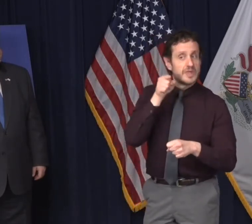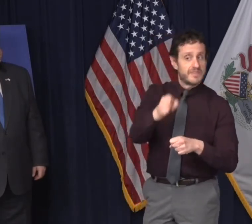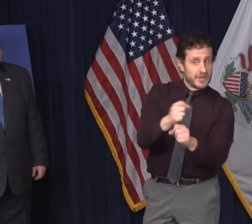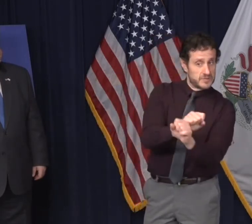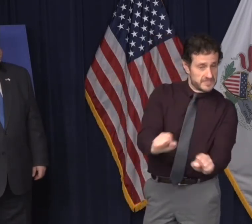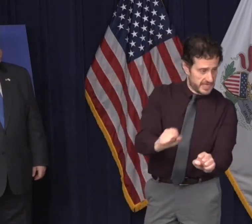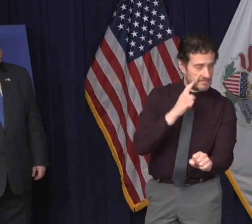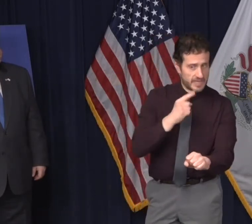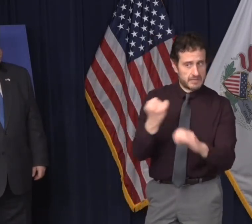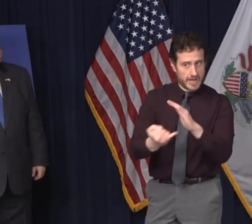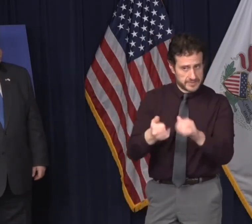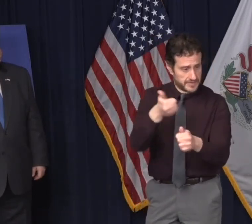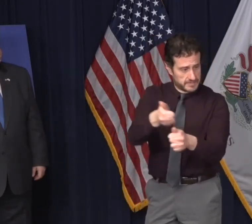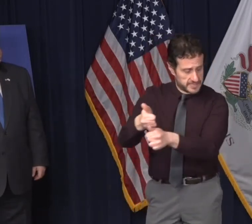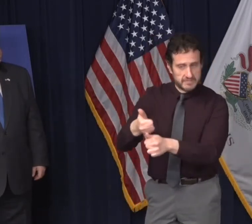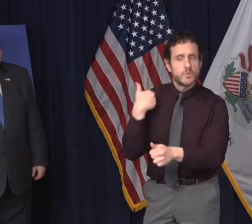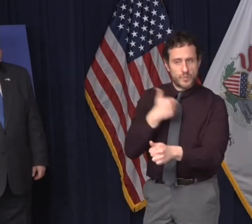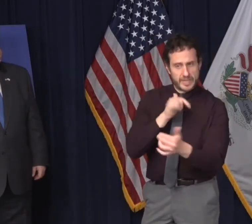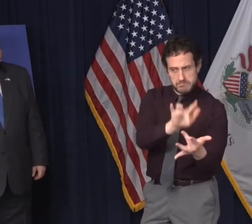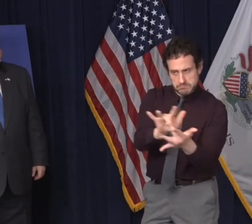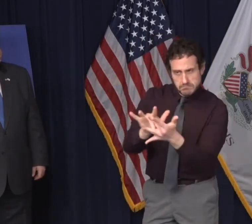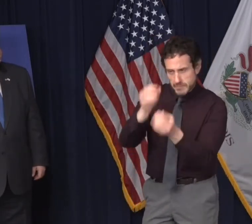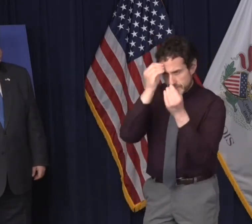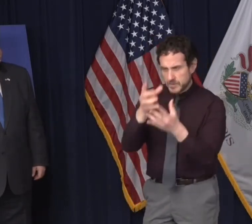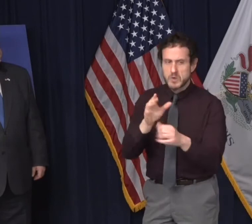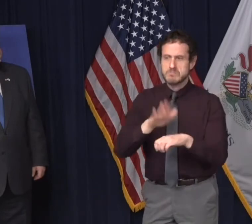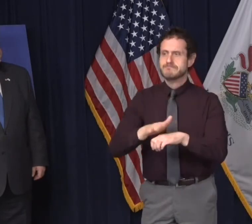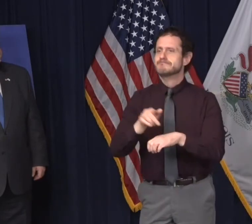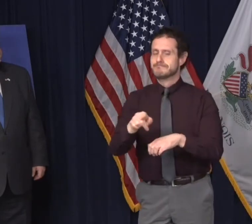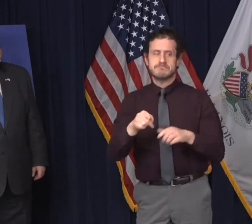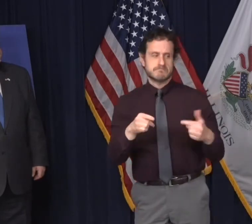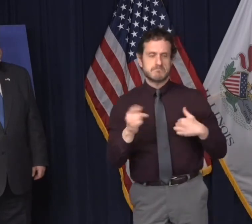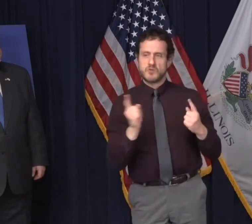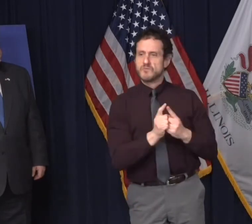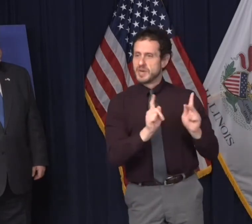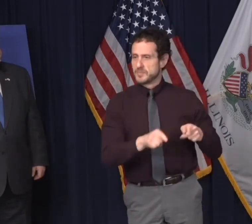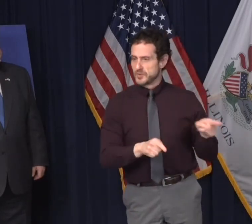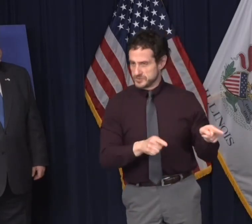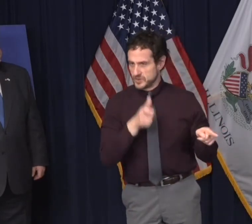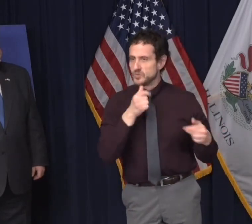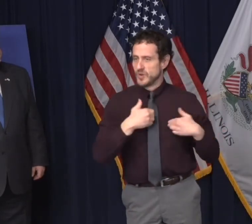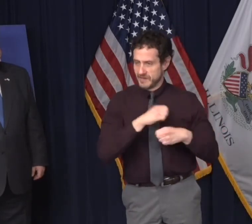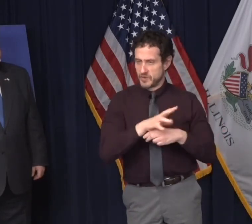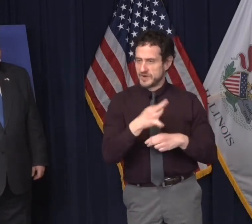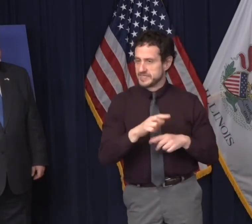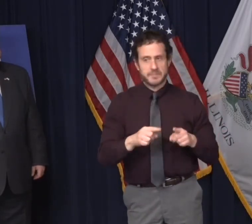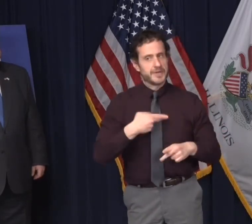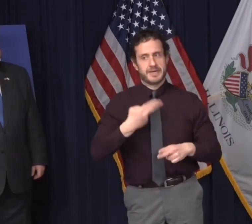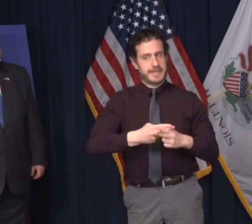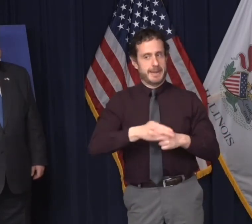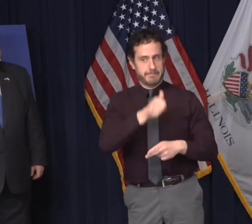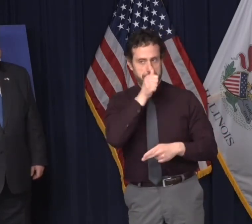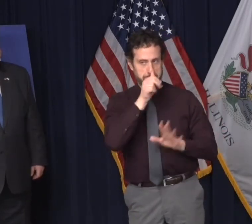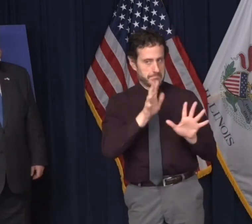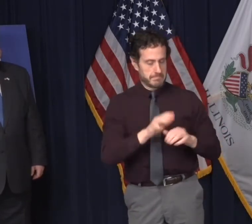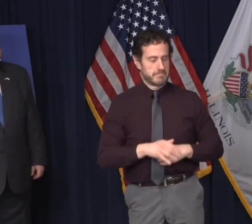THE PATIENTS HAVE BEEN IN CLOSE CONTACT SO THE CONTACT TRACER CAN LOCATE THEM.